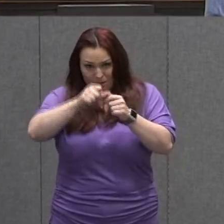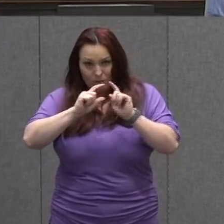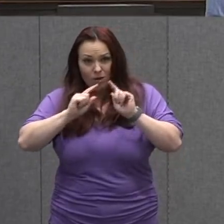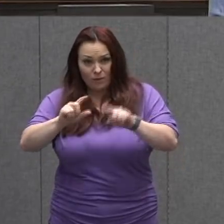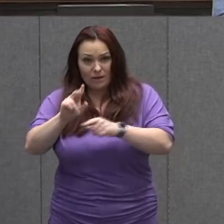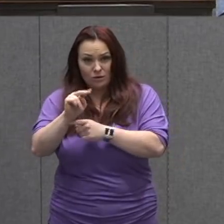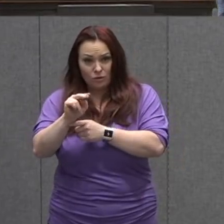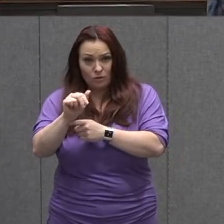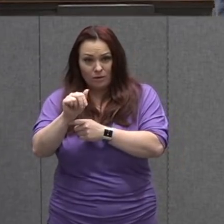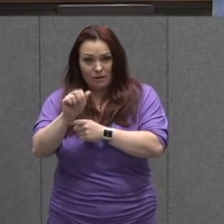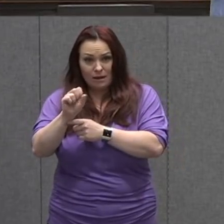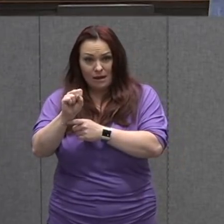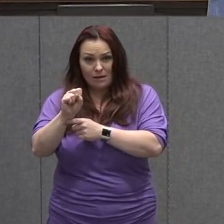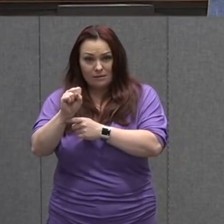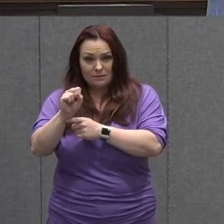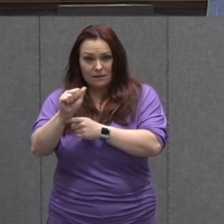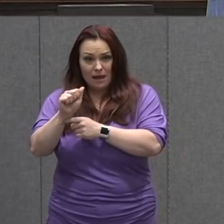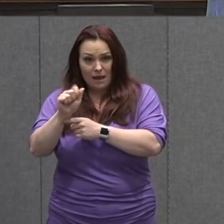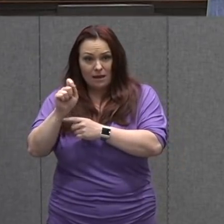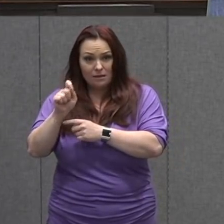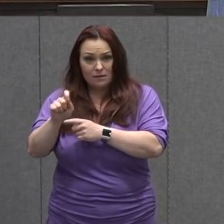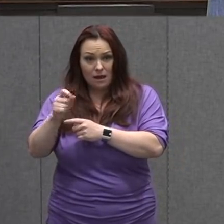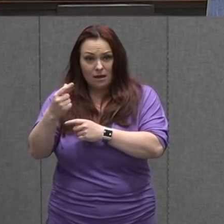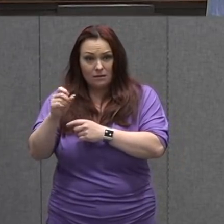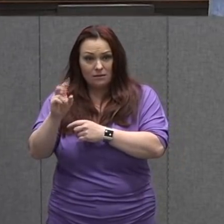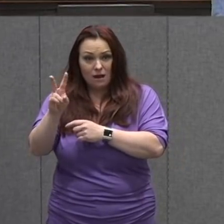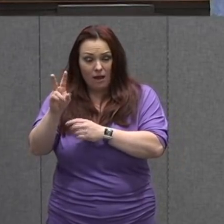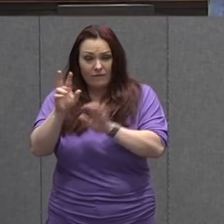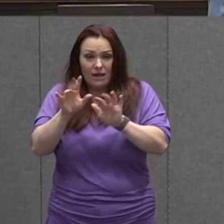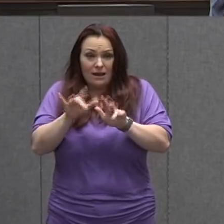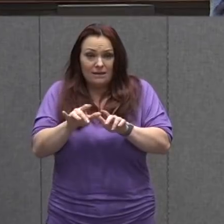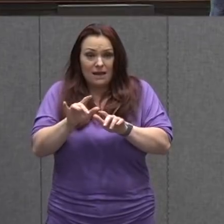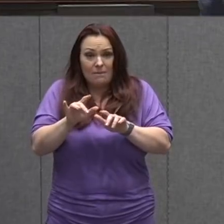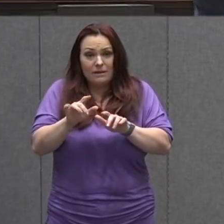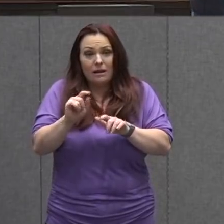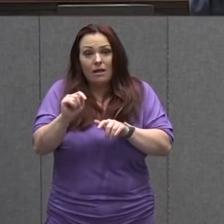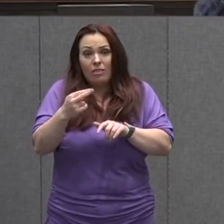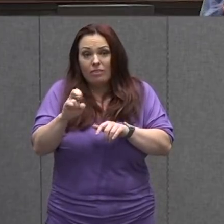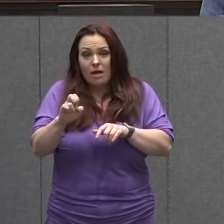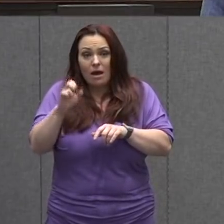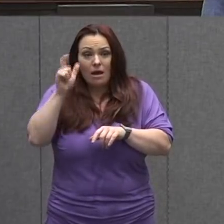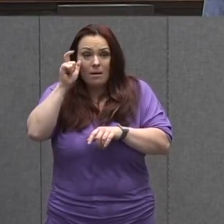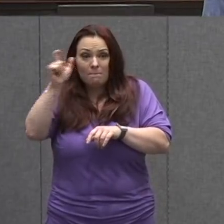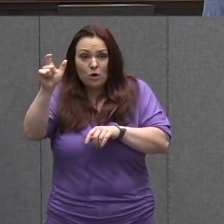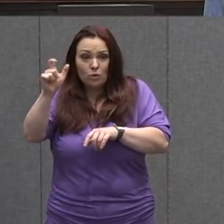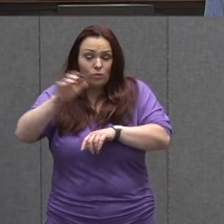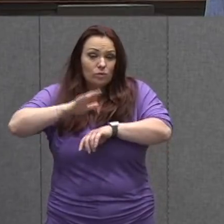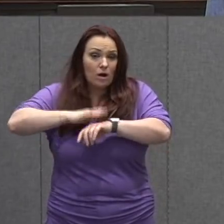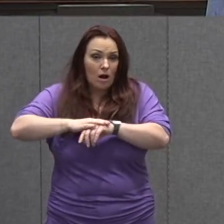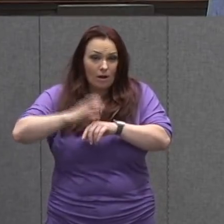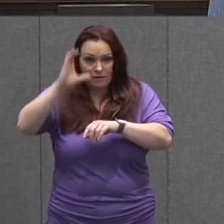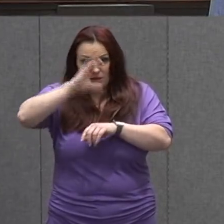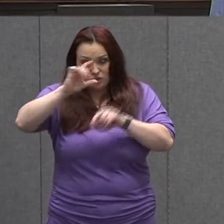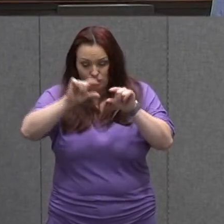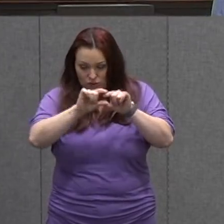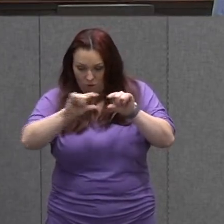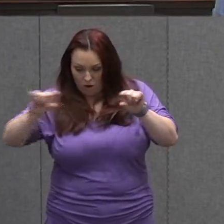and typed in moon on the search bar, and it brought up all different kinds of information around the moon,